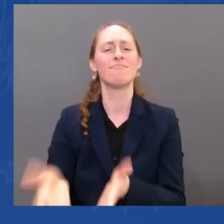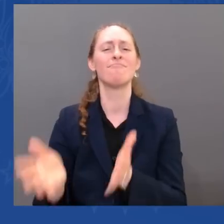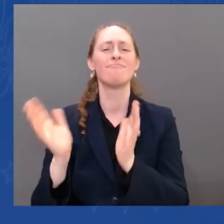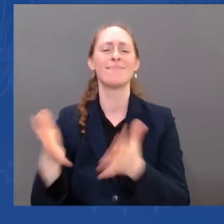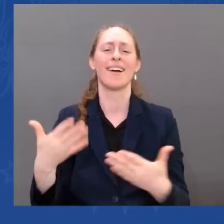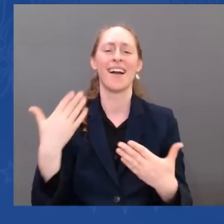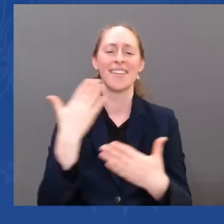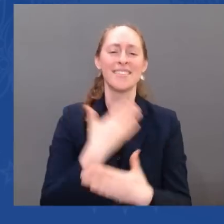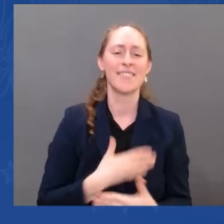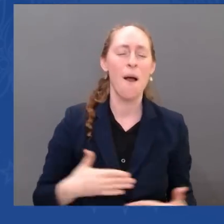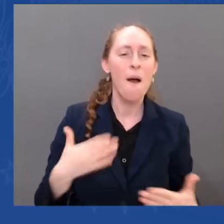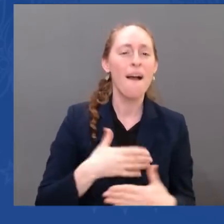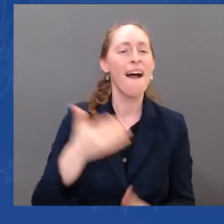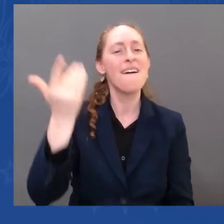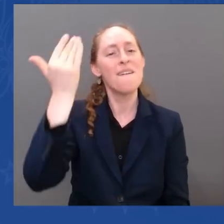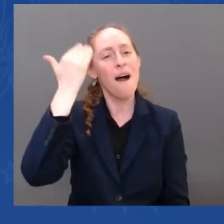You want to stand up and say hello?